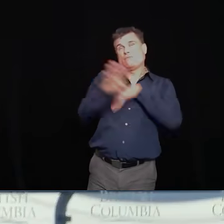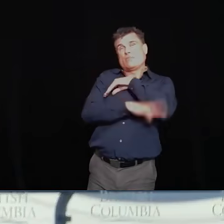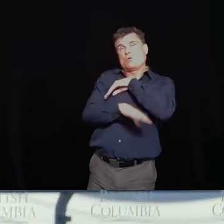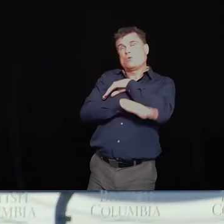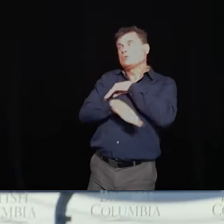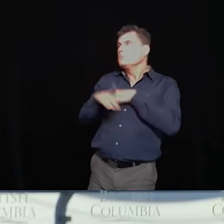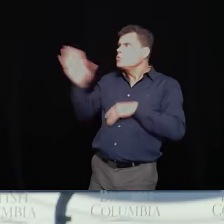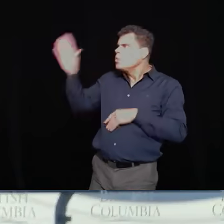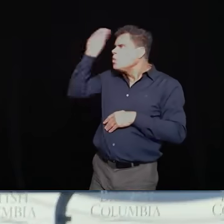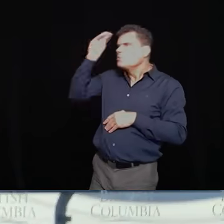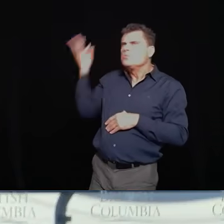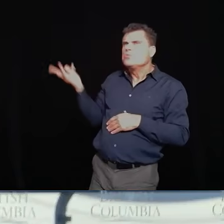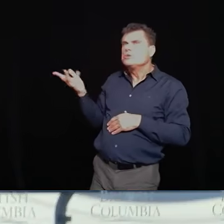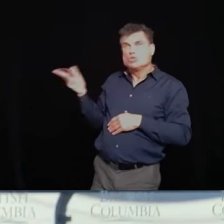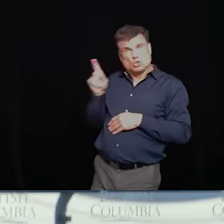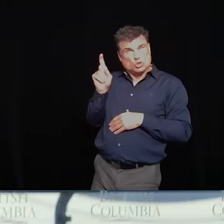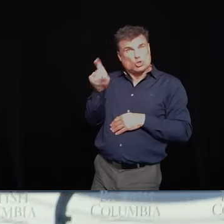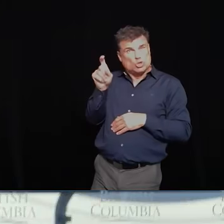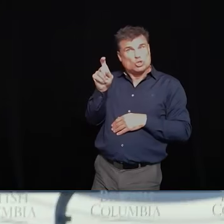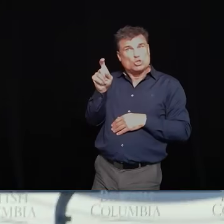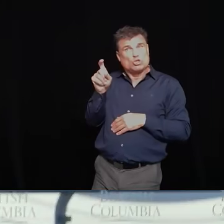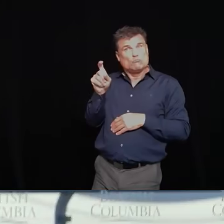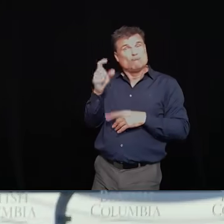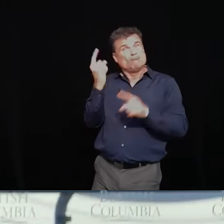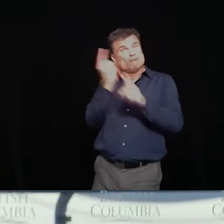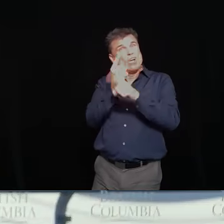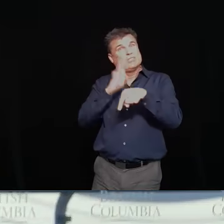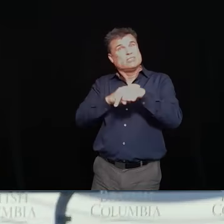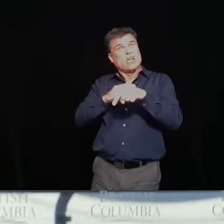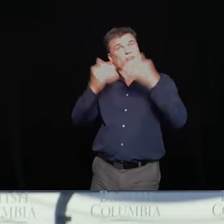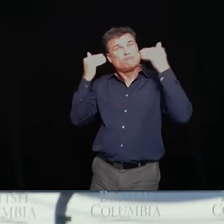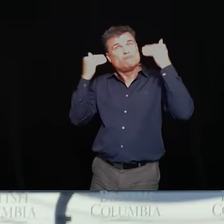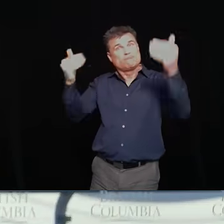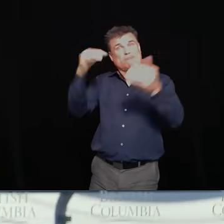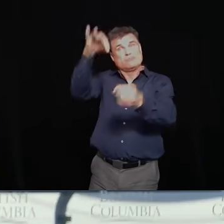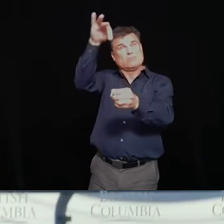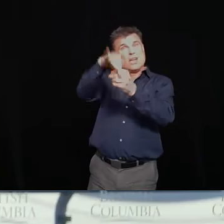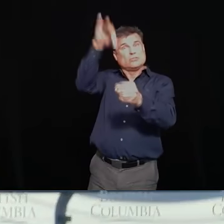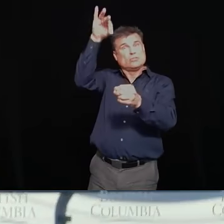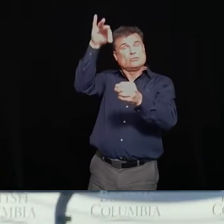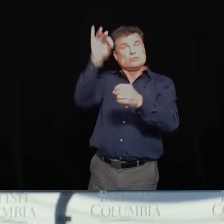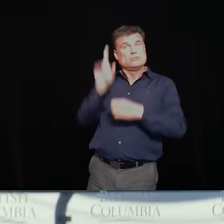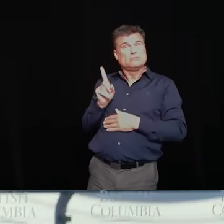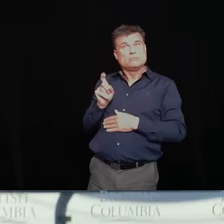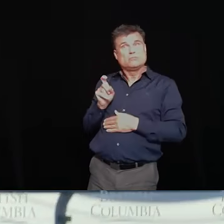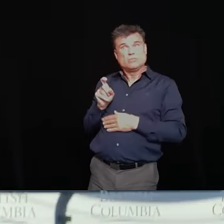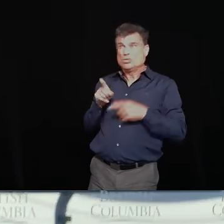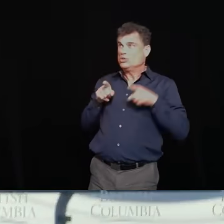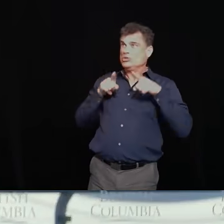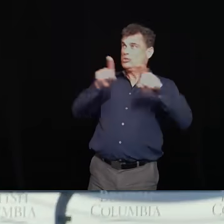Air hogs and air fives and other things we can do to show how happy we are to be in the